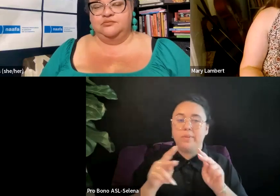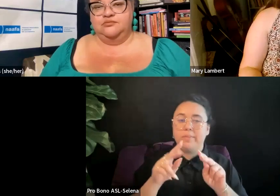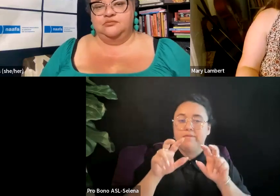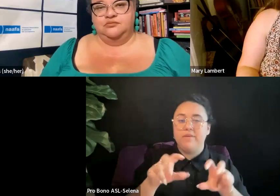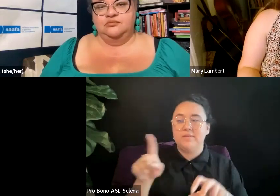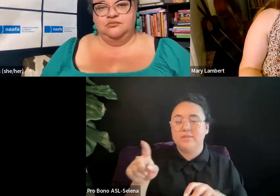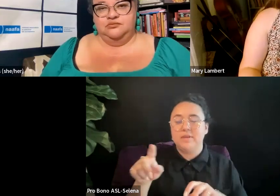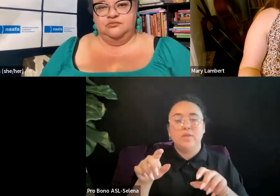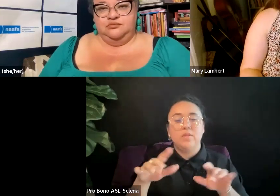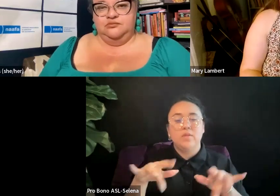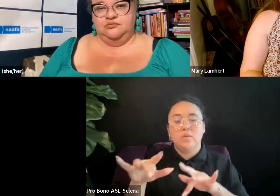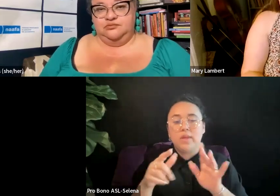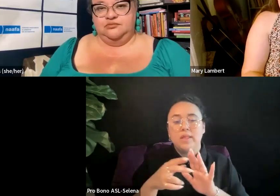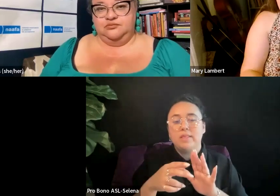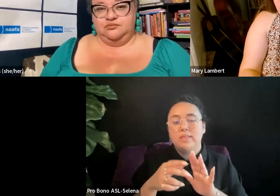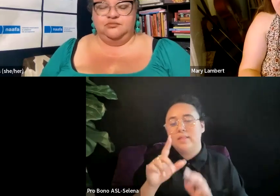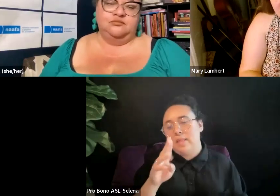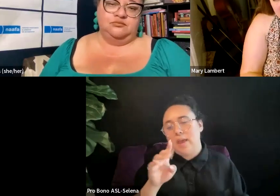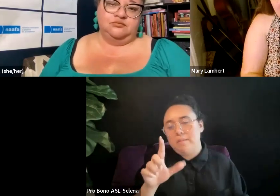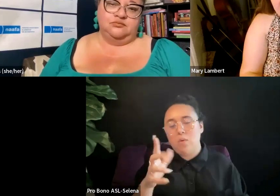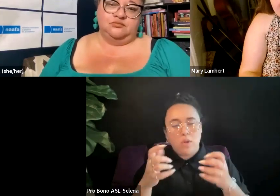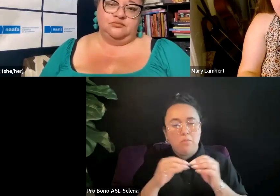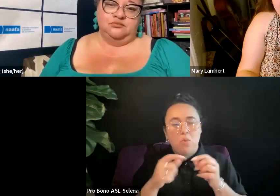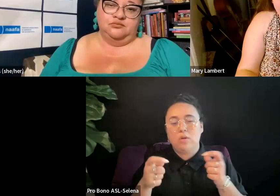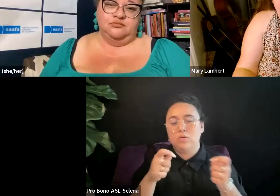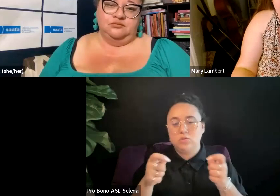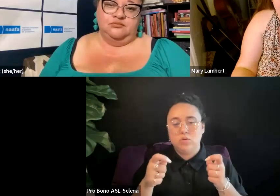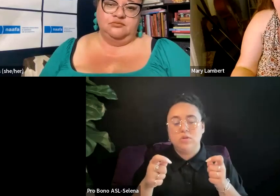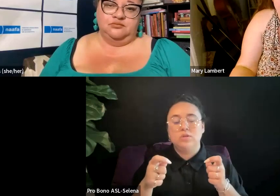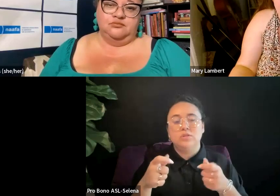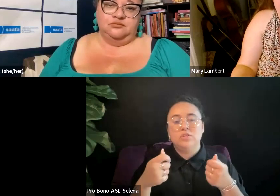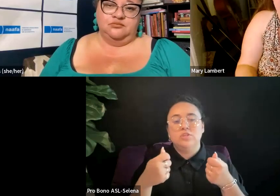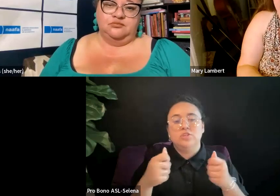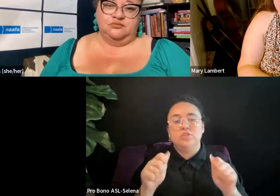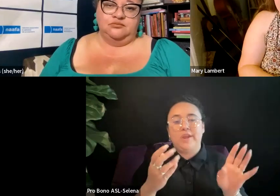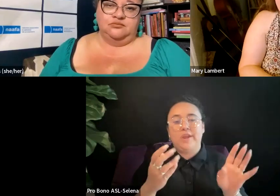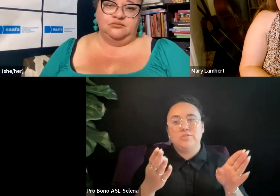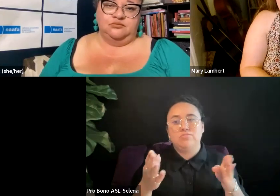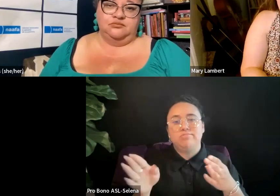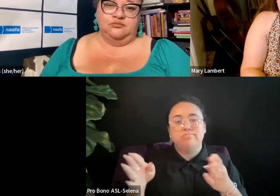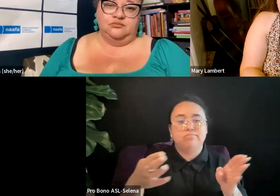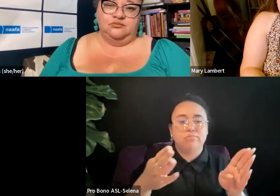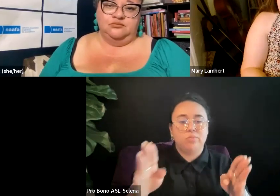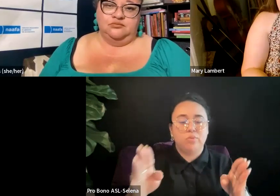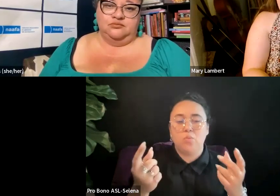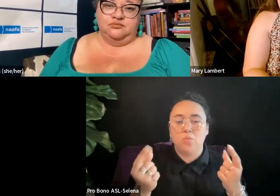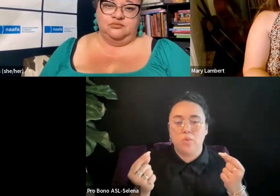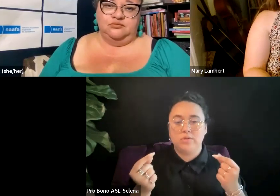wanted a little bit more control and to steer the direction of the ship, particularly in regard